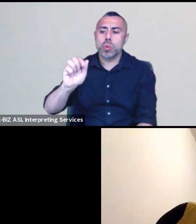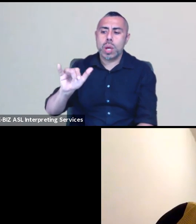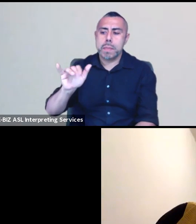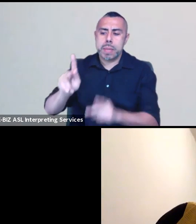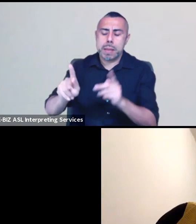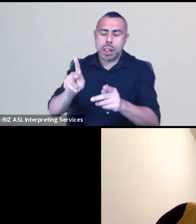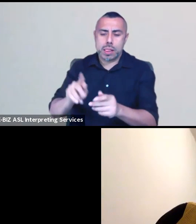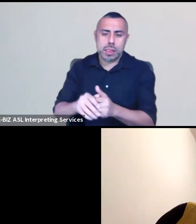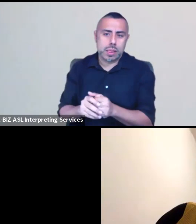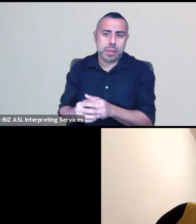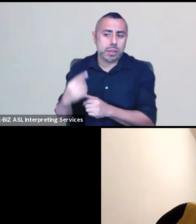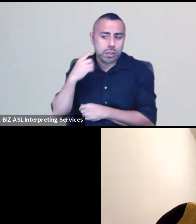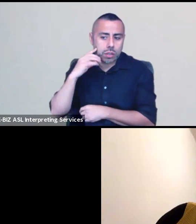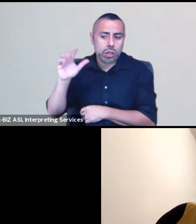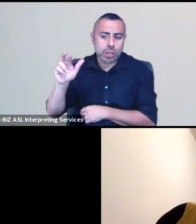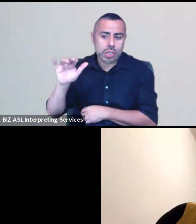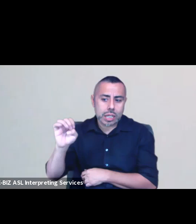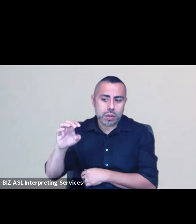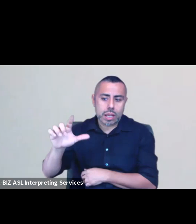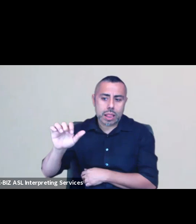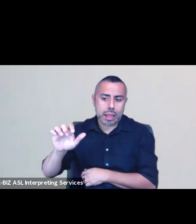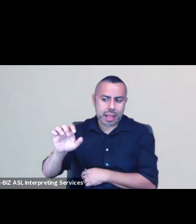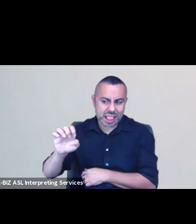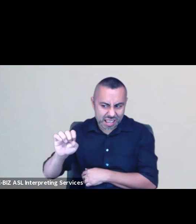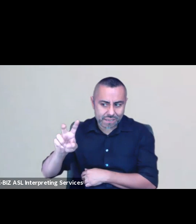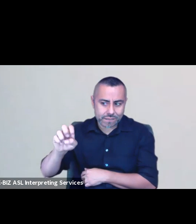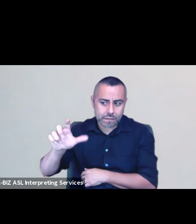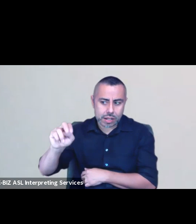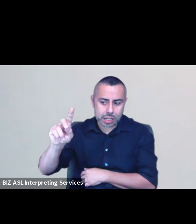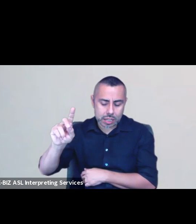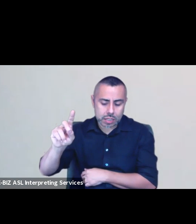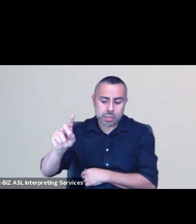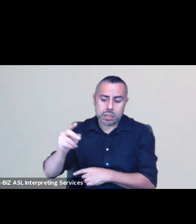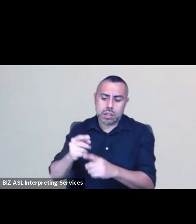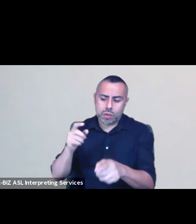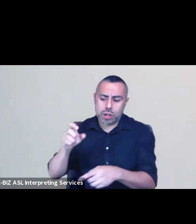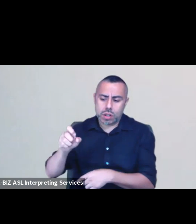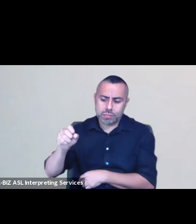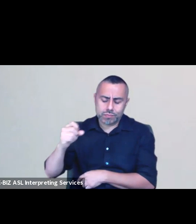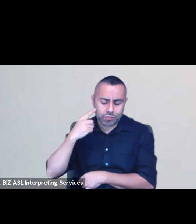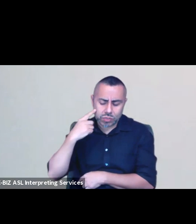I'm Carrie Cleveland from CERF+, the Education and Outreach Manager, I am calling from Montpelier, Vermont,